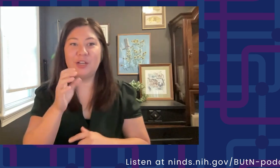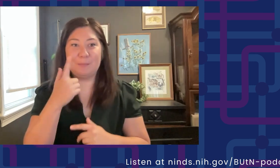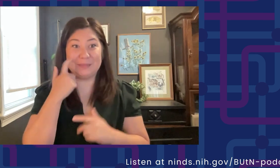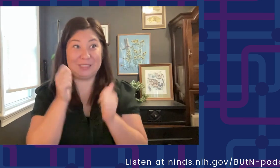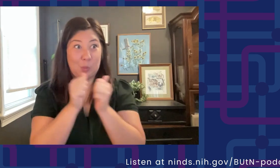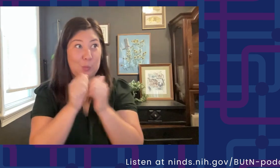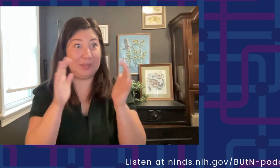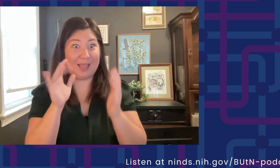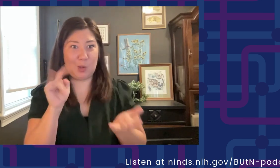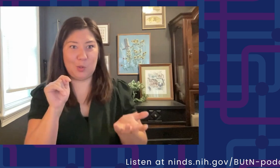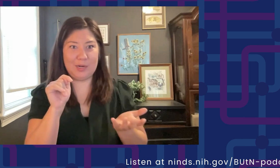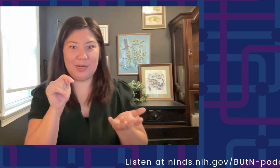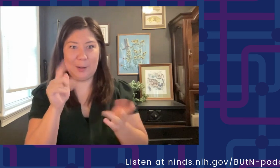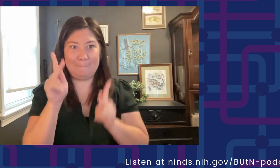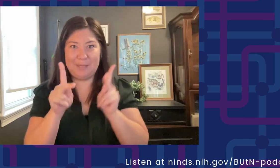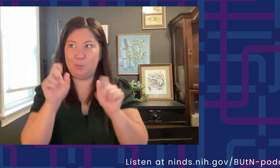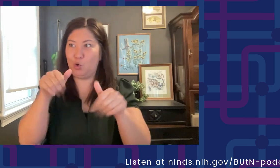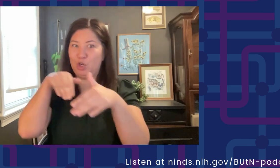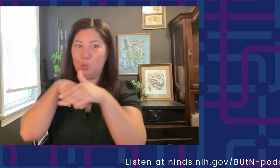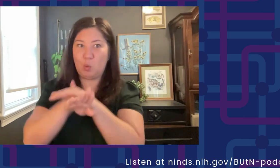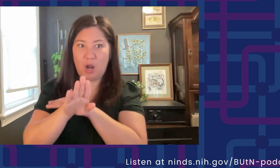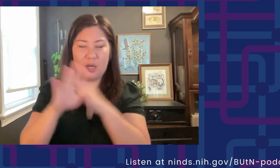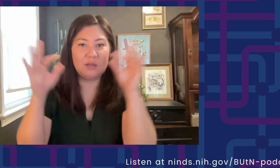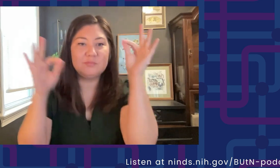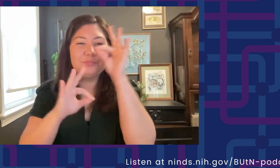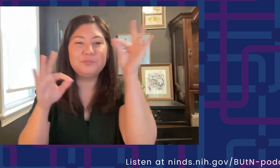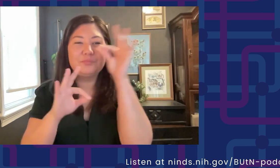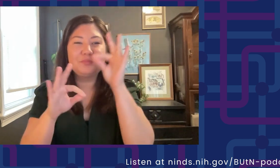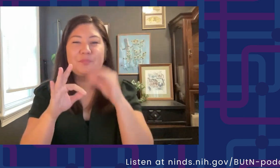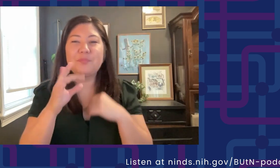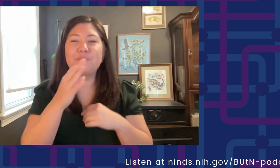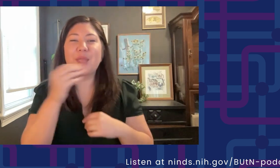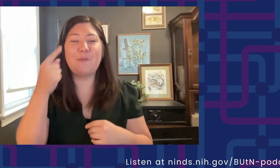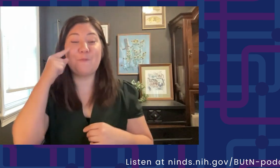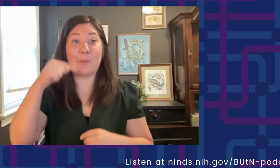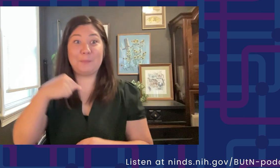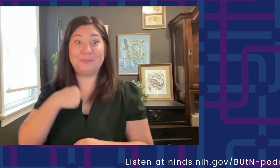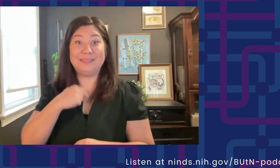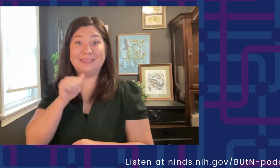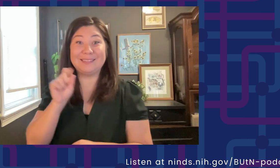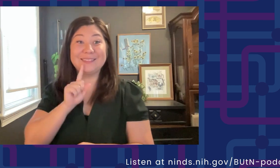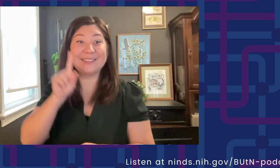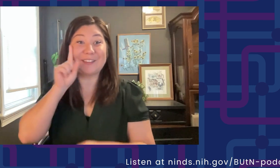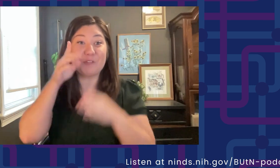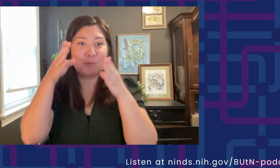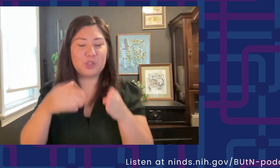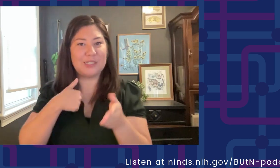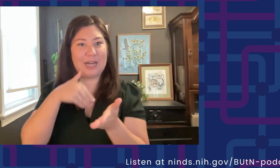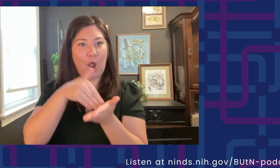Make sure that you're showing that in your figures. Because people who come in who may not know anything about the field as